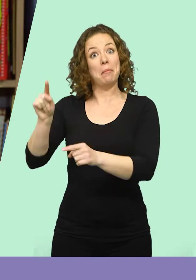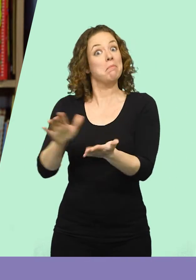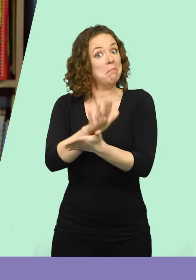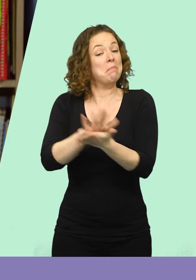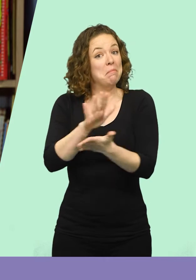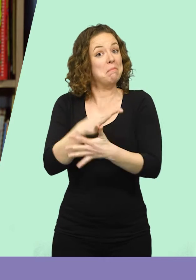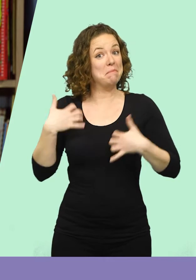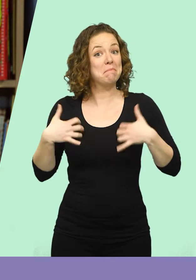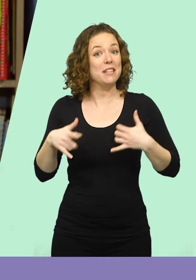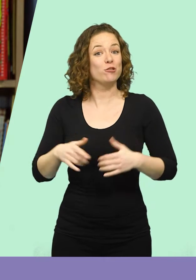very enjoyable.